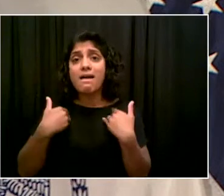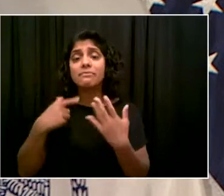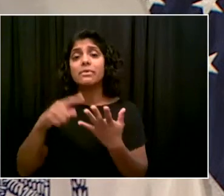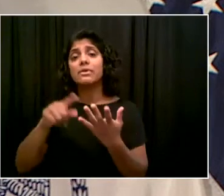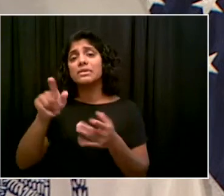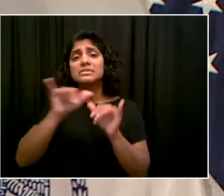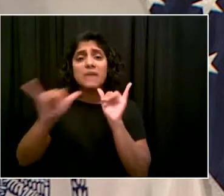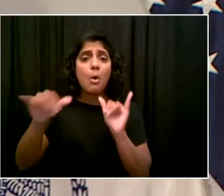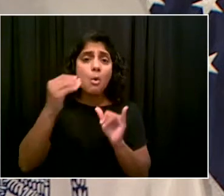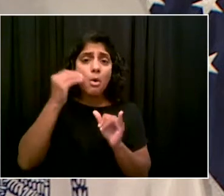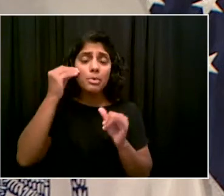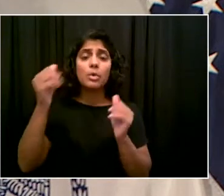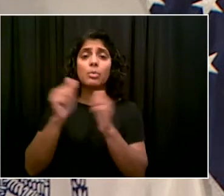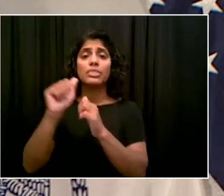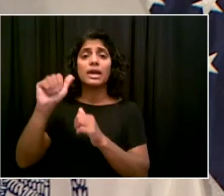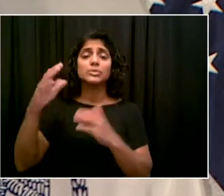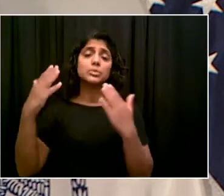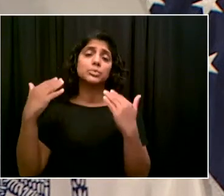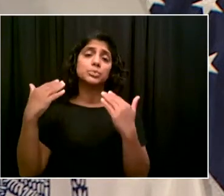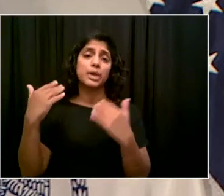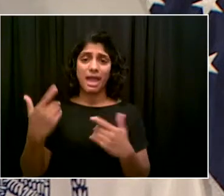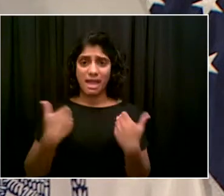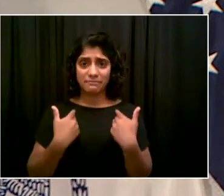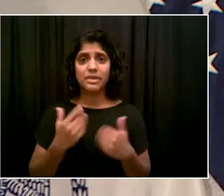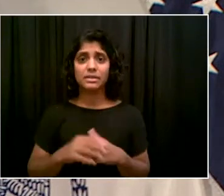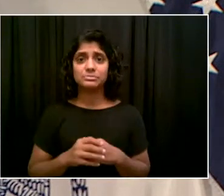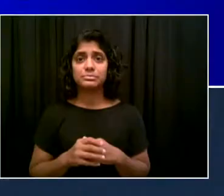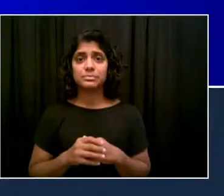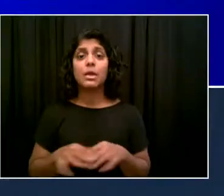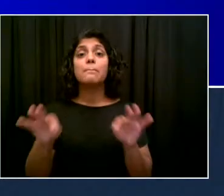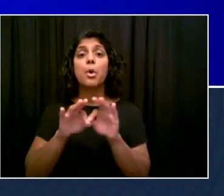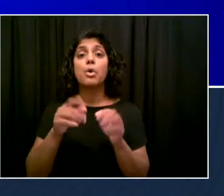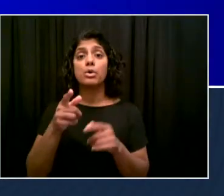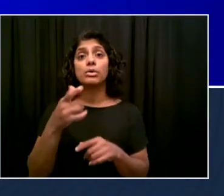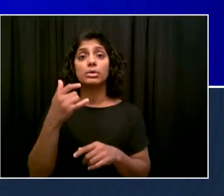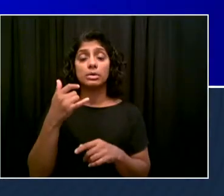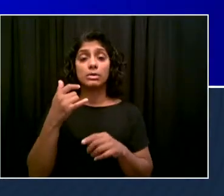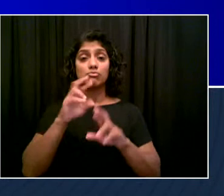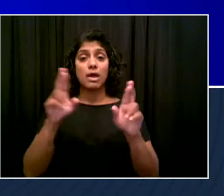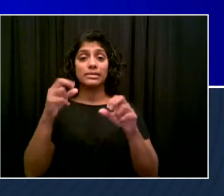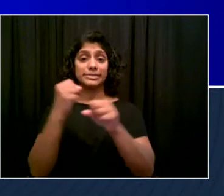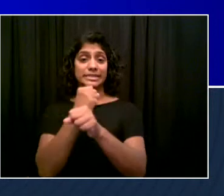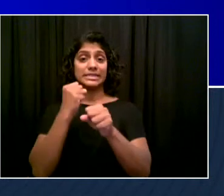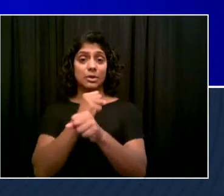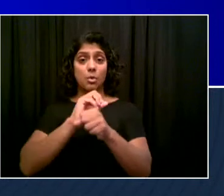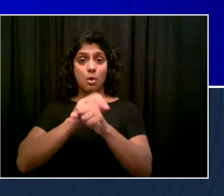CENTERS, GO TO